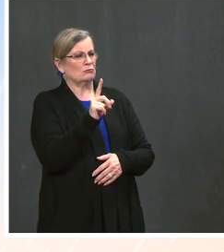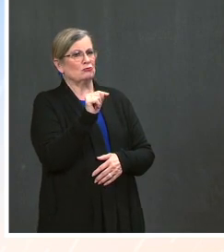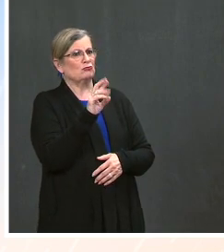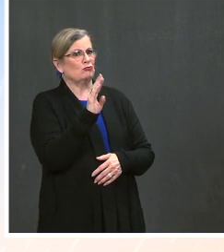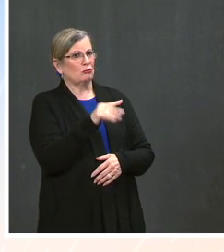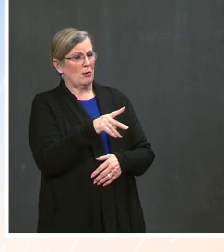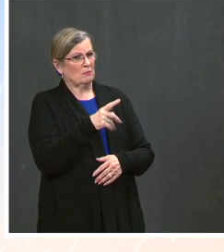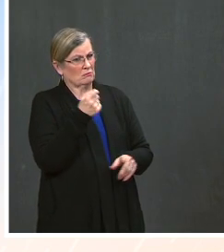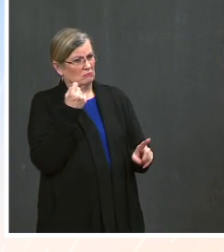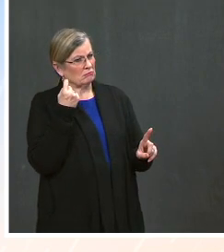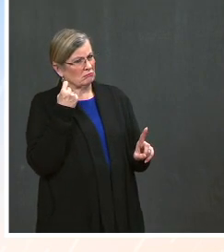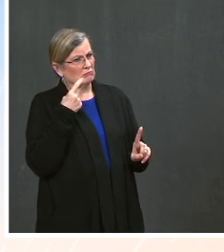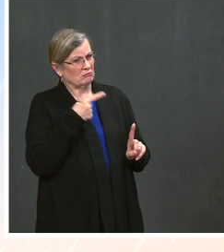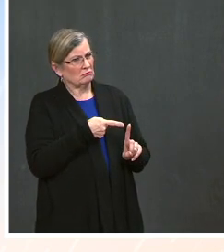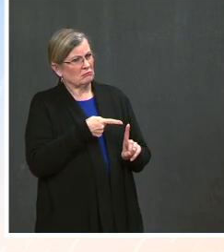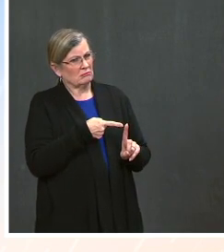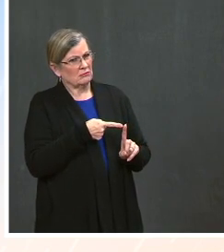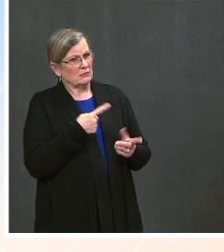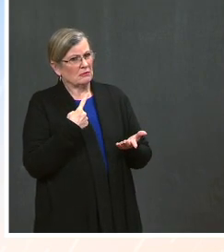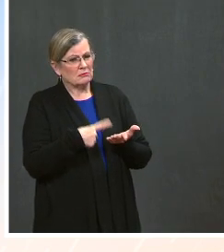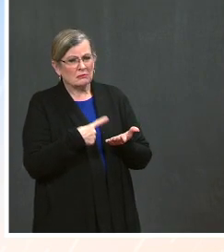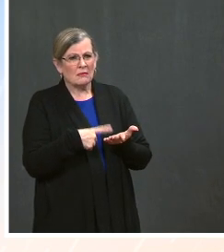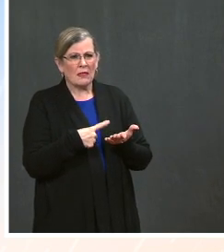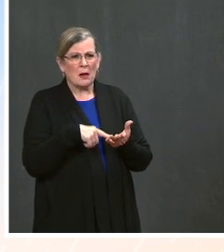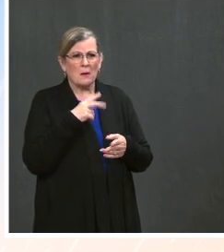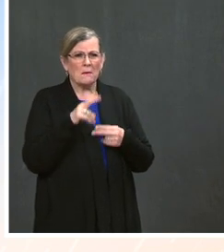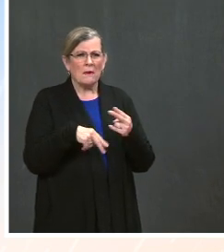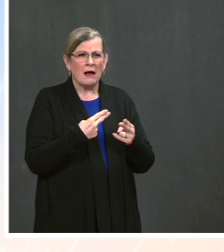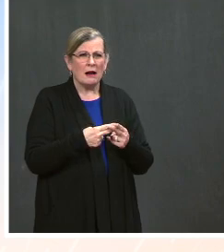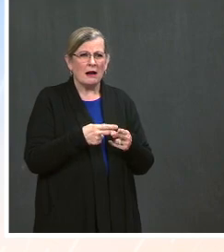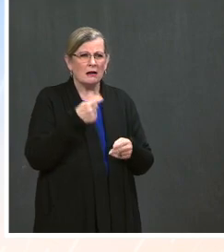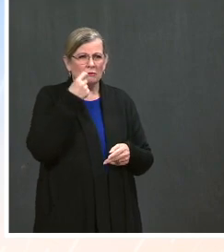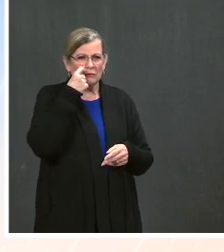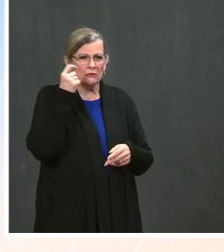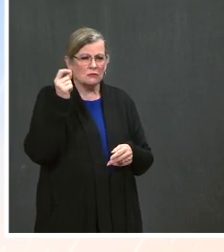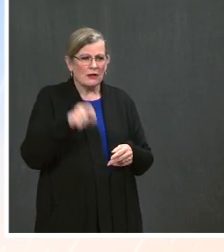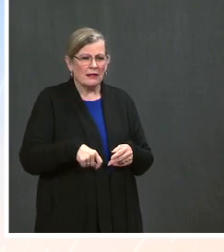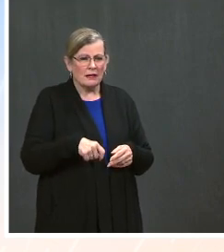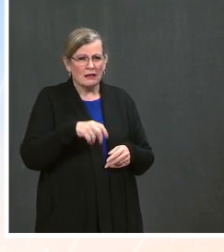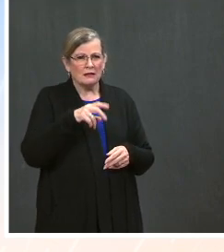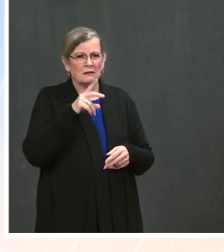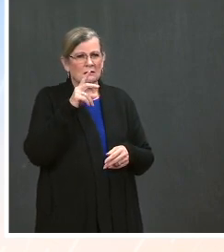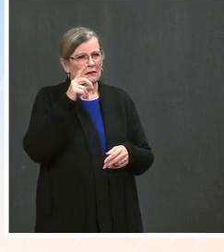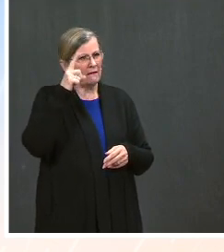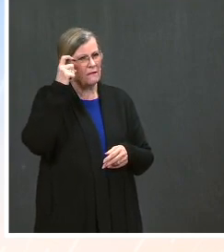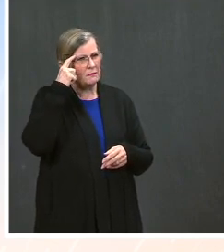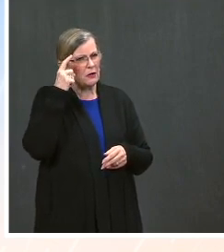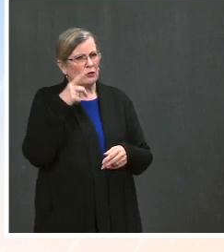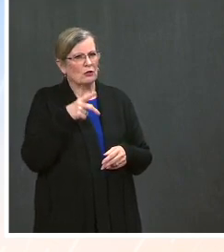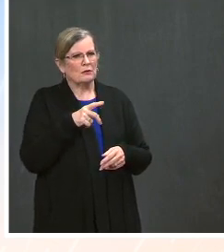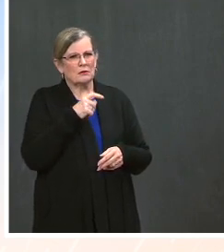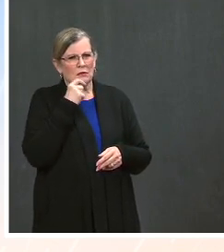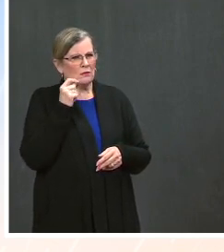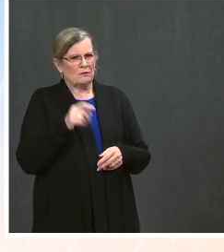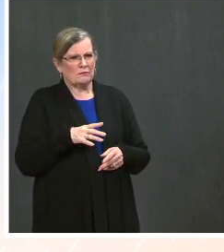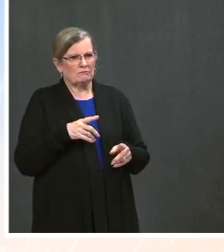did that come up at all during the conversation? Ms. Psaki: I know we've put out a readout of the call. I'm not aware of that coming up on the call. The Press: Yeah, that was not in the readout.